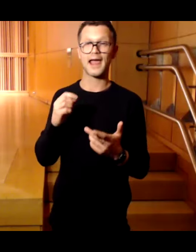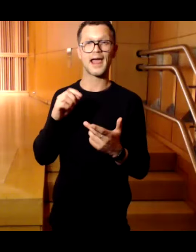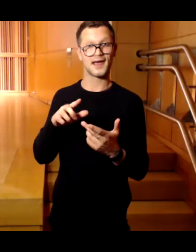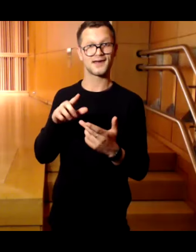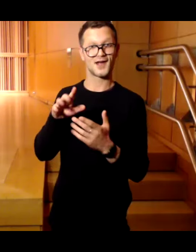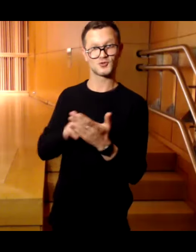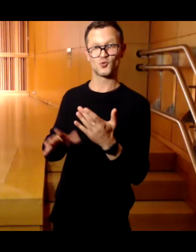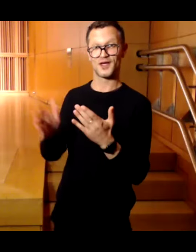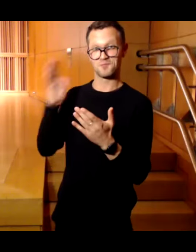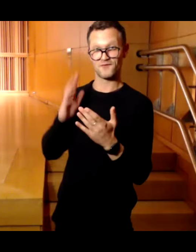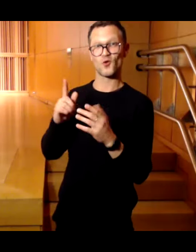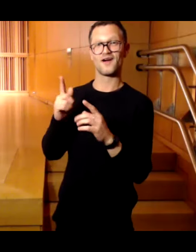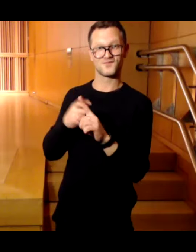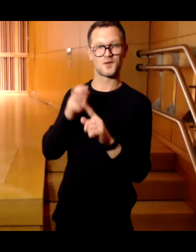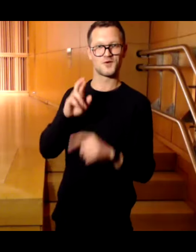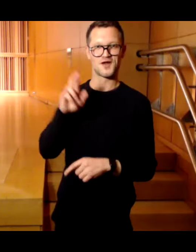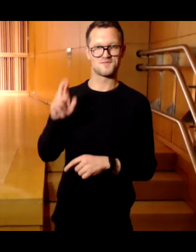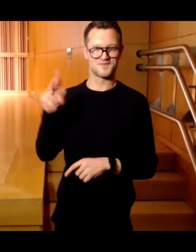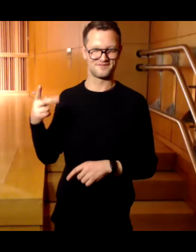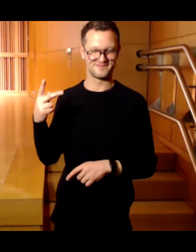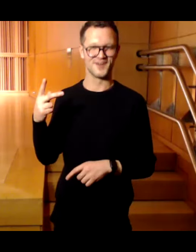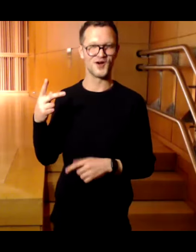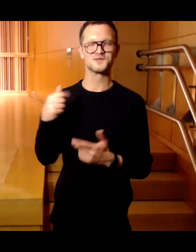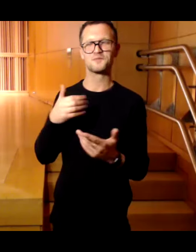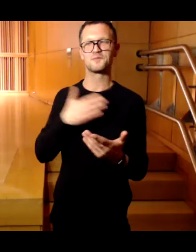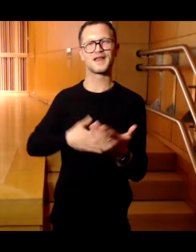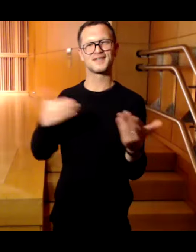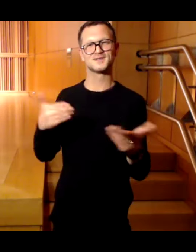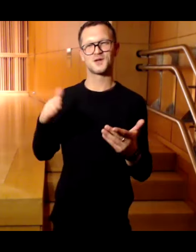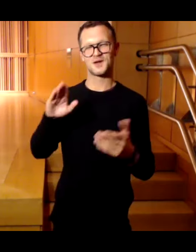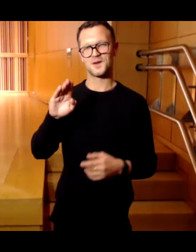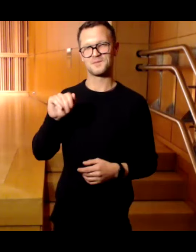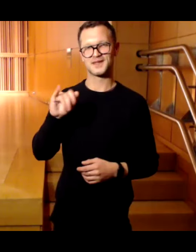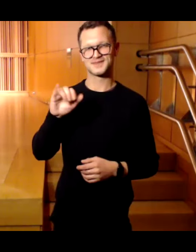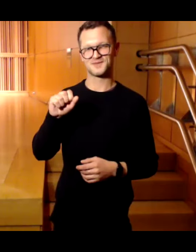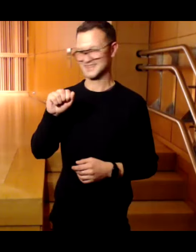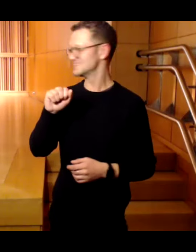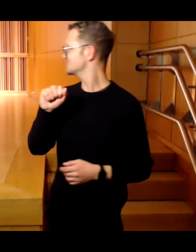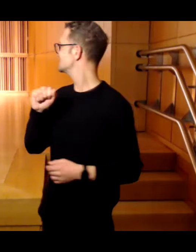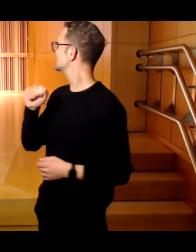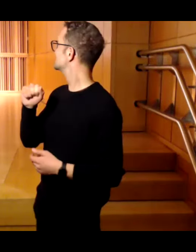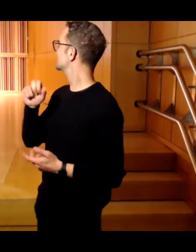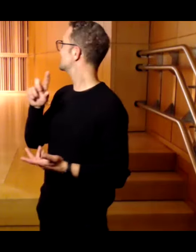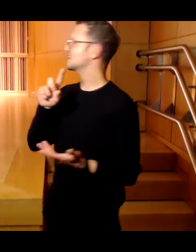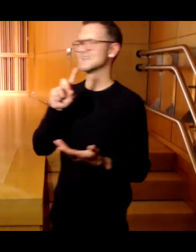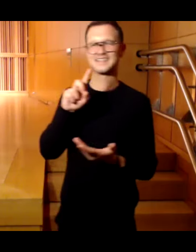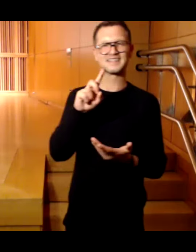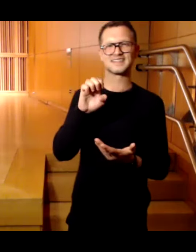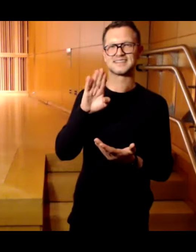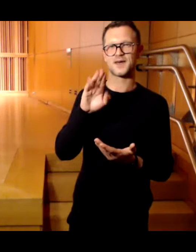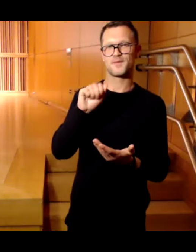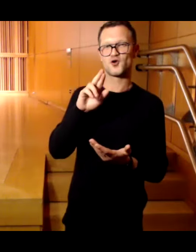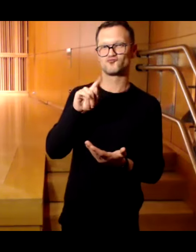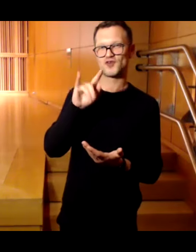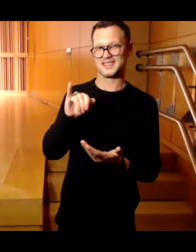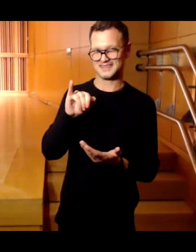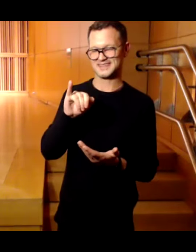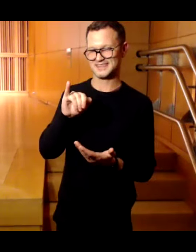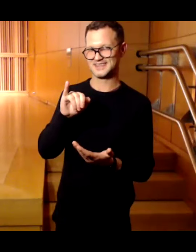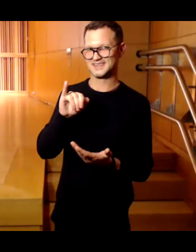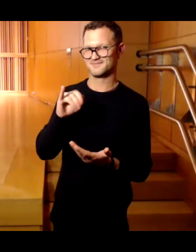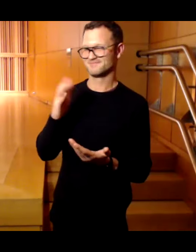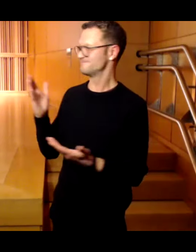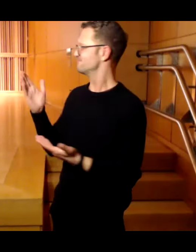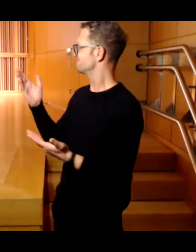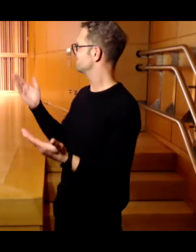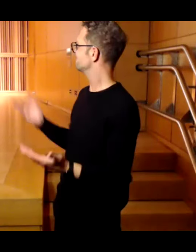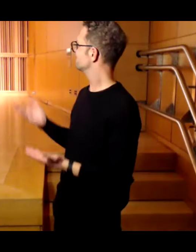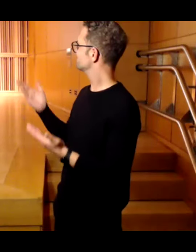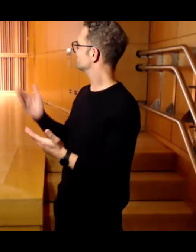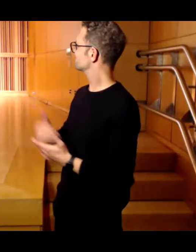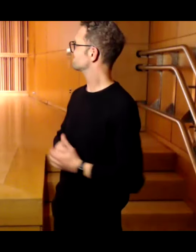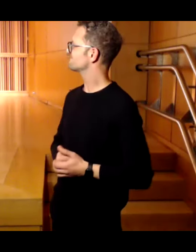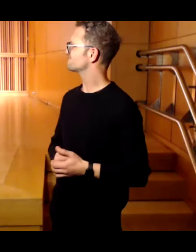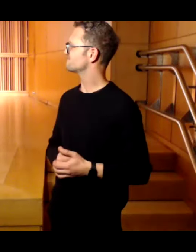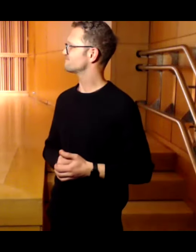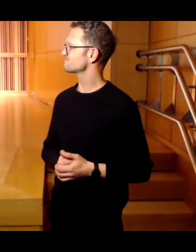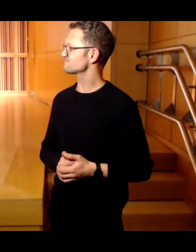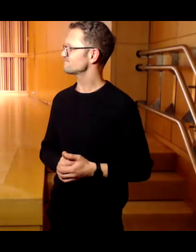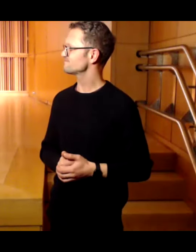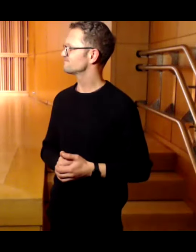Please join me in welcoming Dr. David Rati Bifoise.